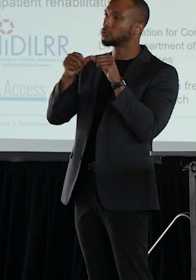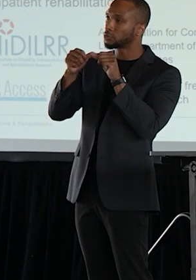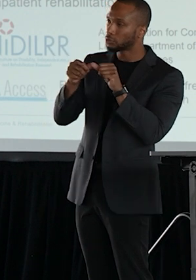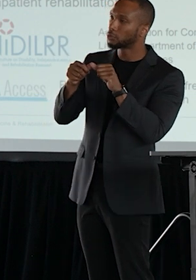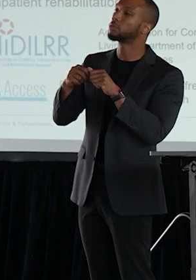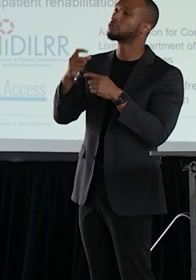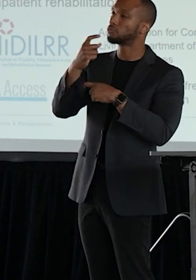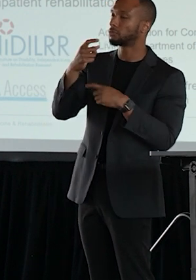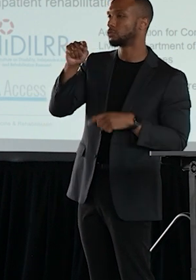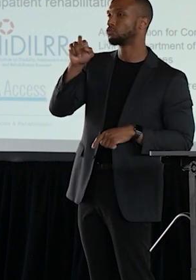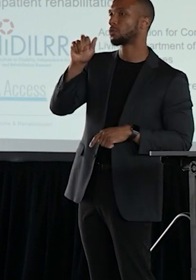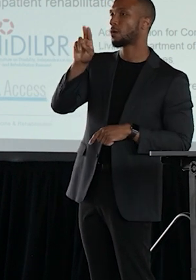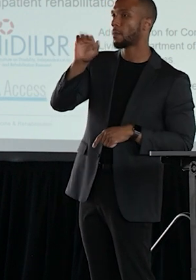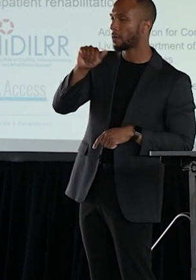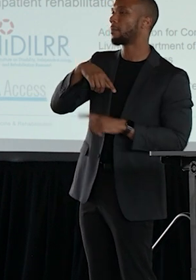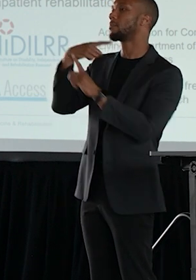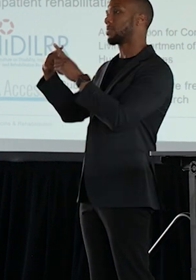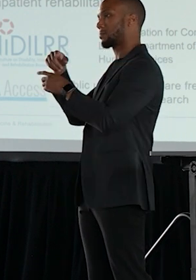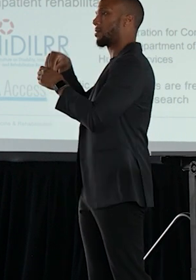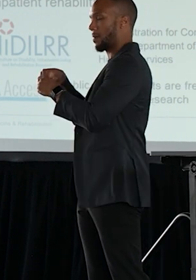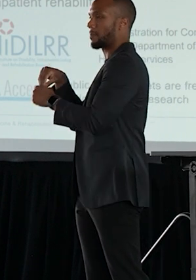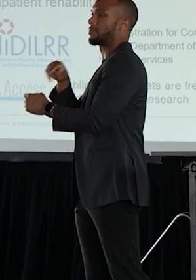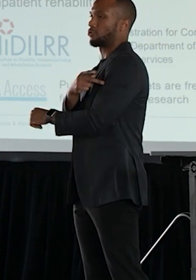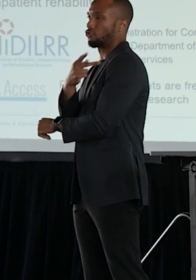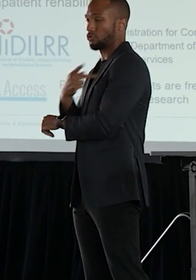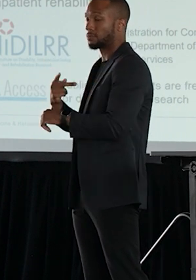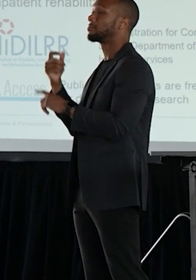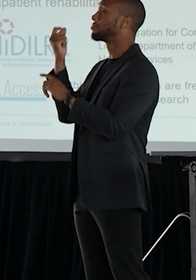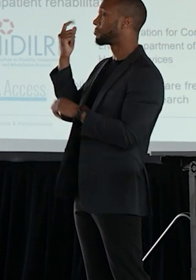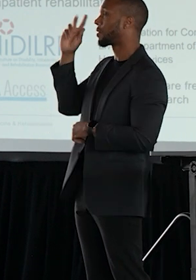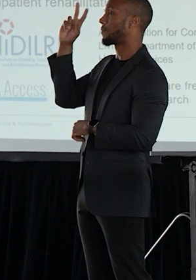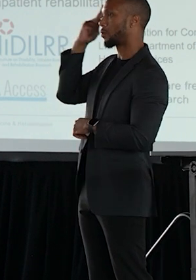the inpatient rehab. So these are federal funded projects. Is